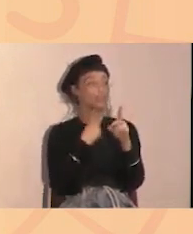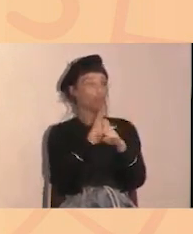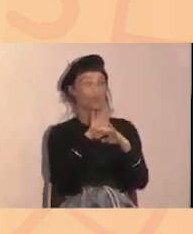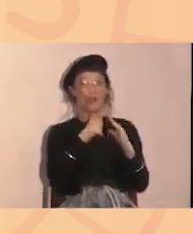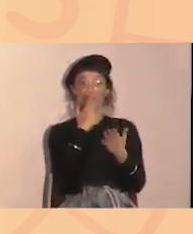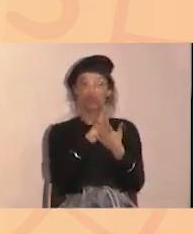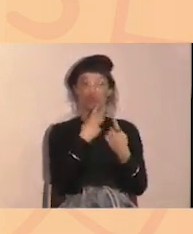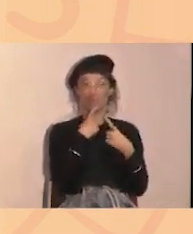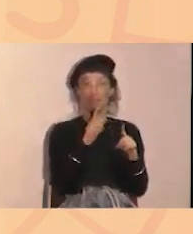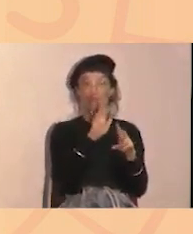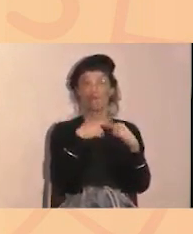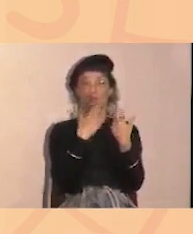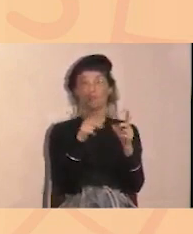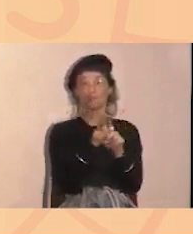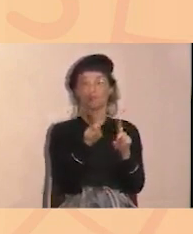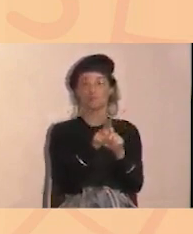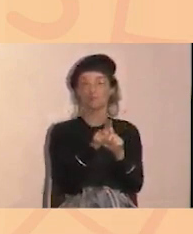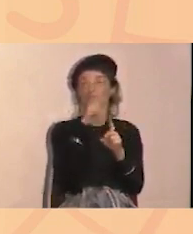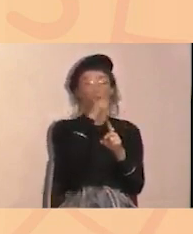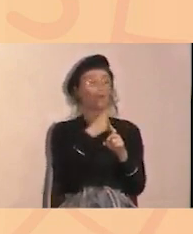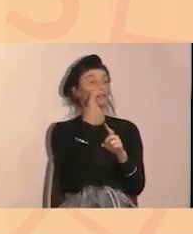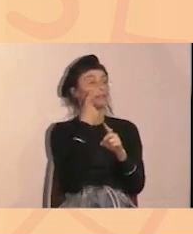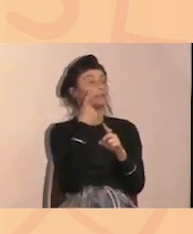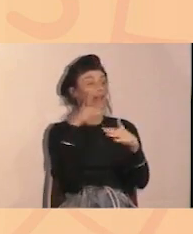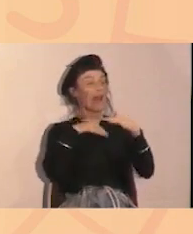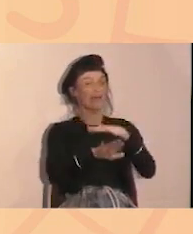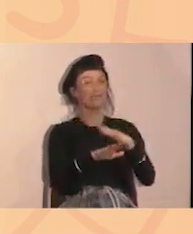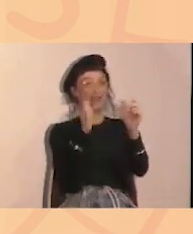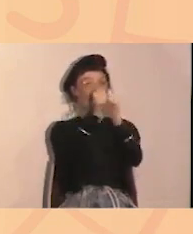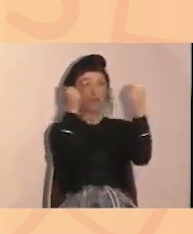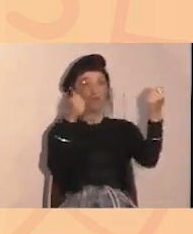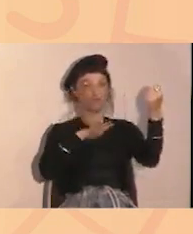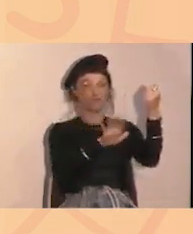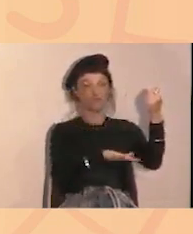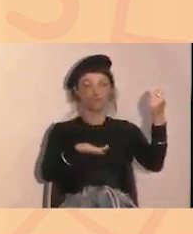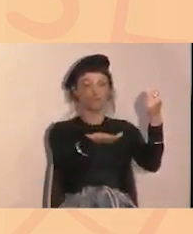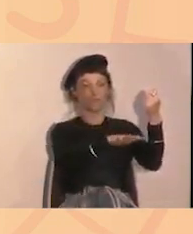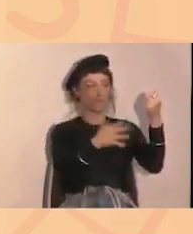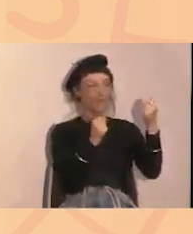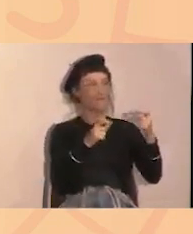So, you can see underneath the cabinet there's a star steel picker and a brick,